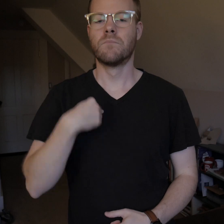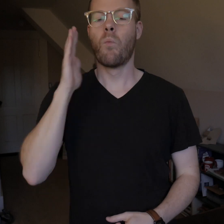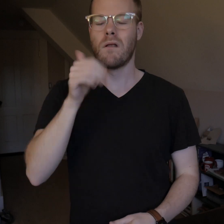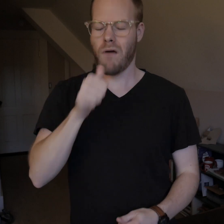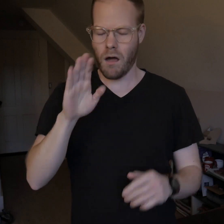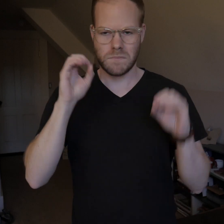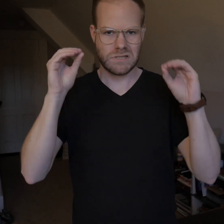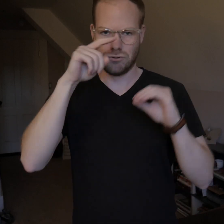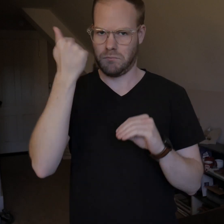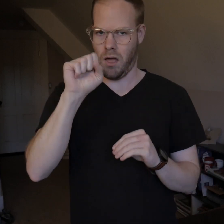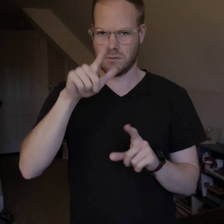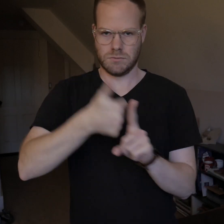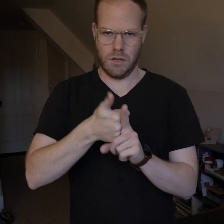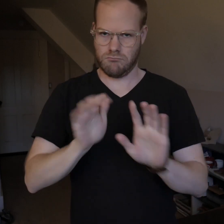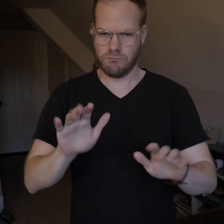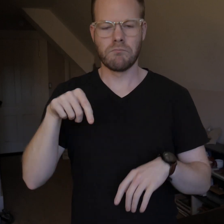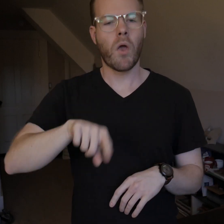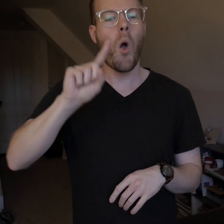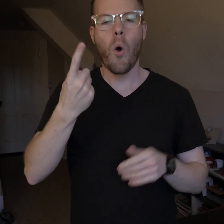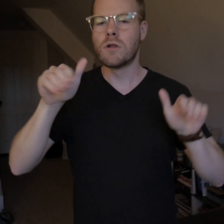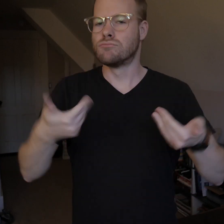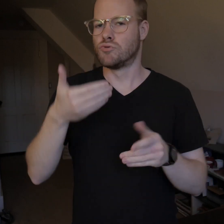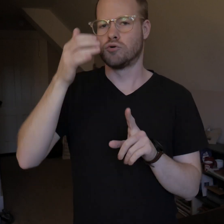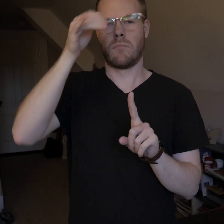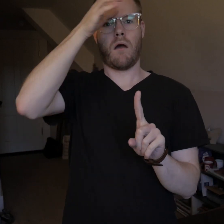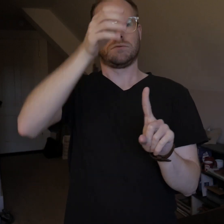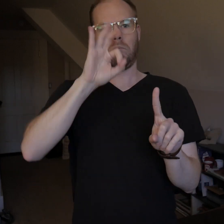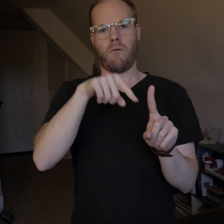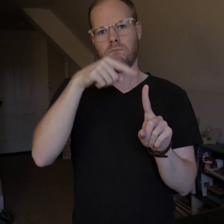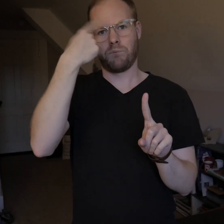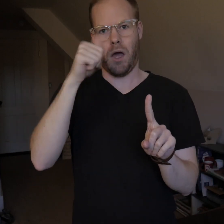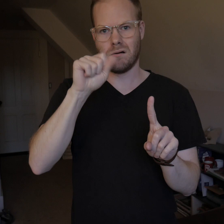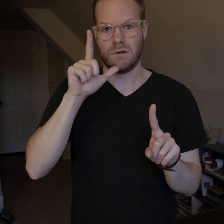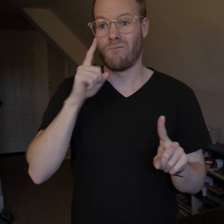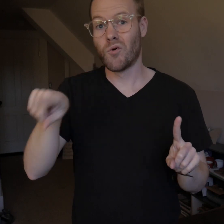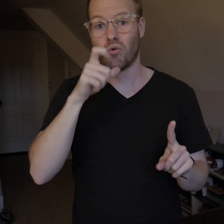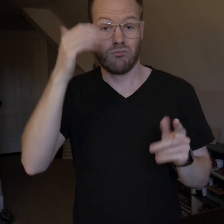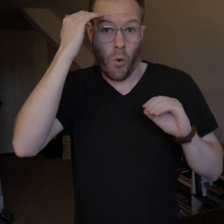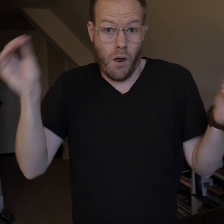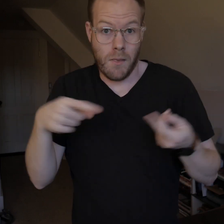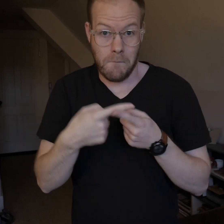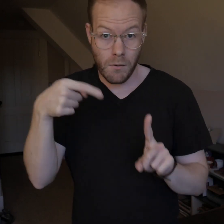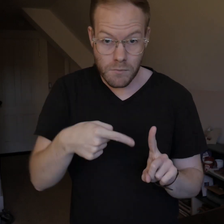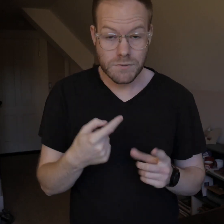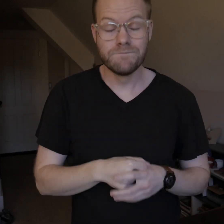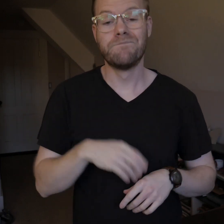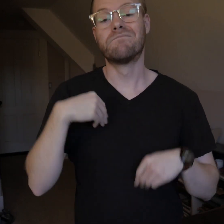I will NOT be teaching Black ASL itself. This is only to introduce the concept of Black ASL to those who know nothing about this,